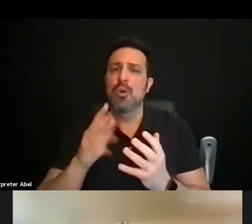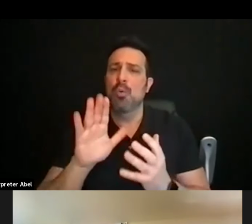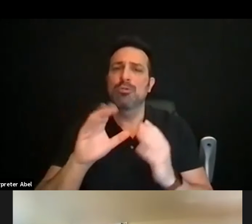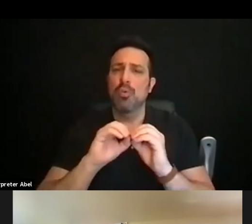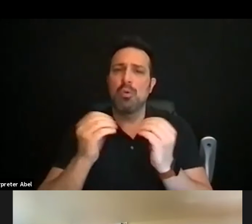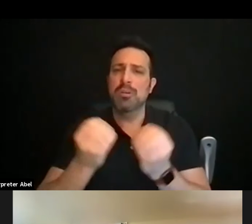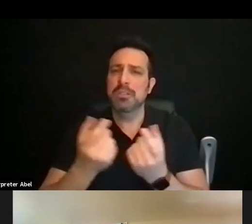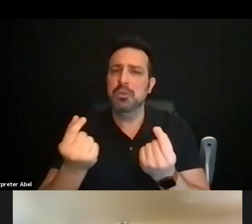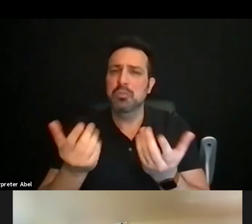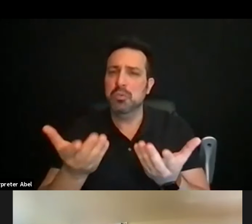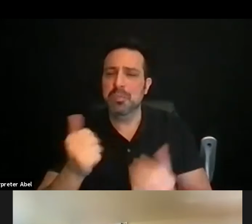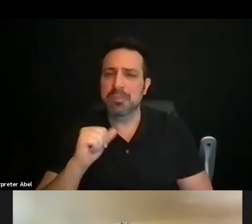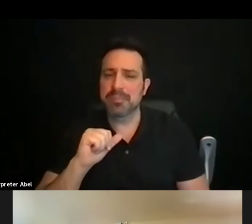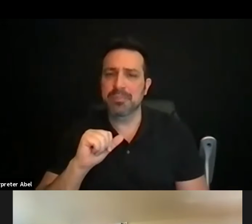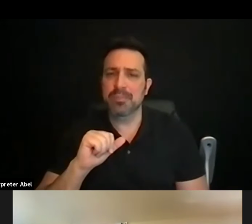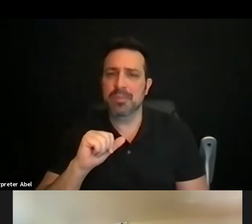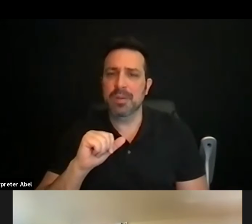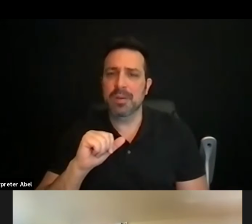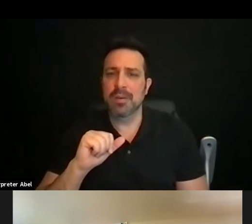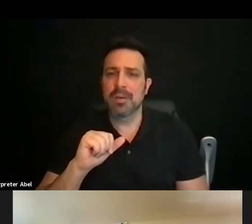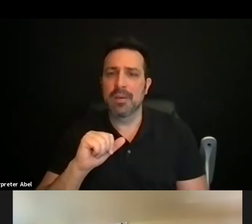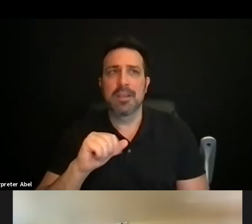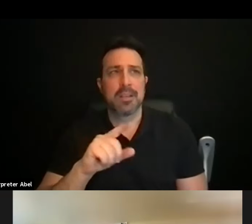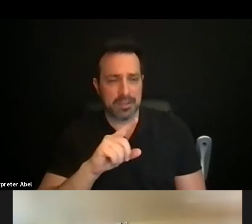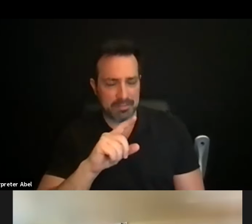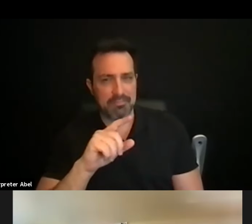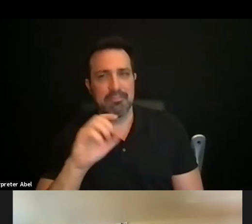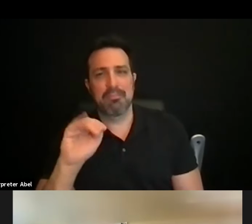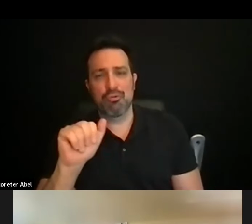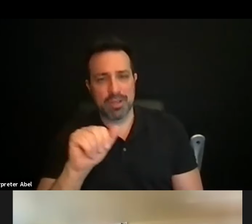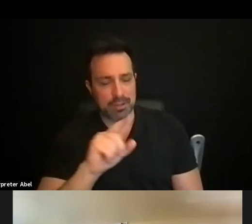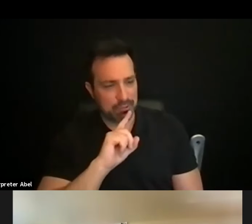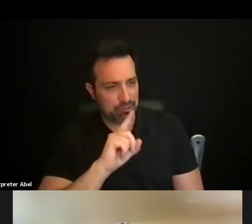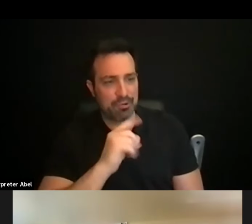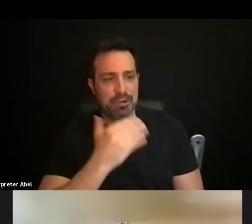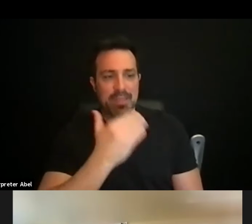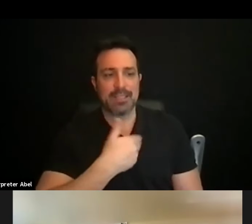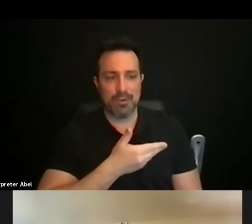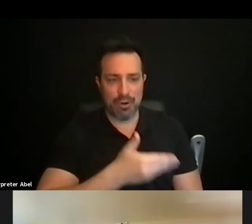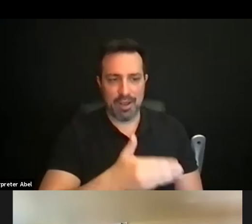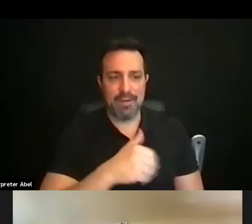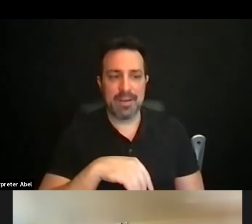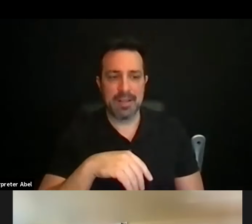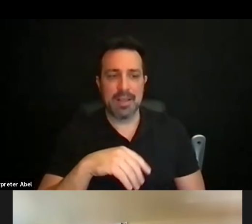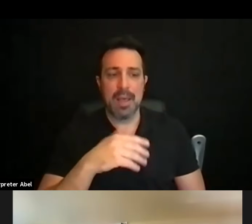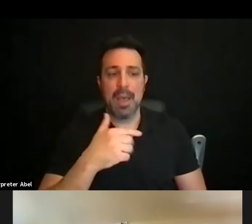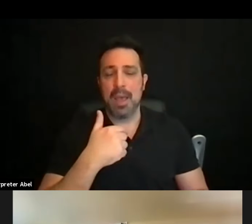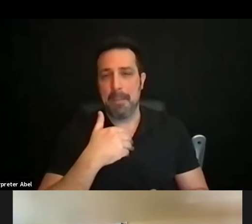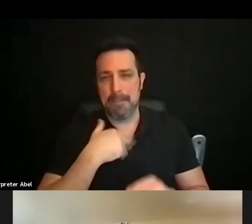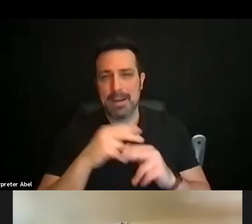the state. I first want to start with Maria. I'm wondering if you could introduce yourself and introduce what your